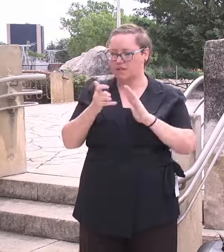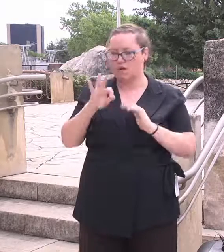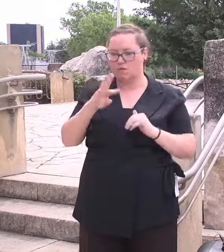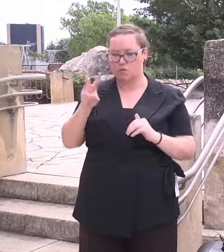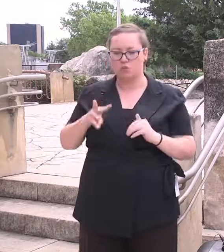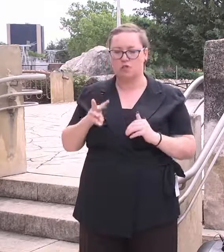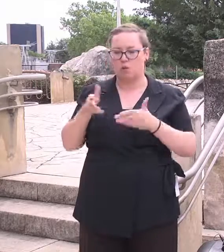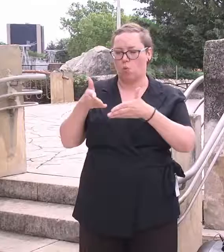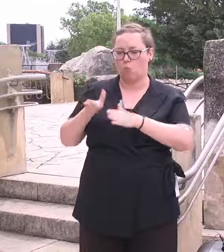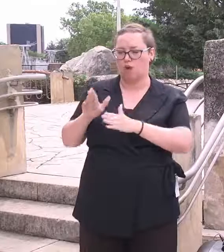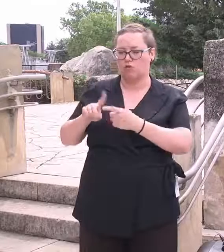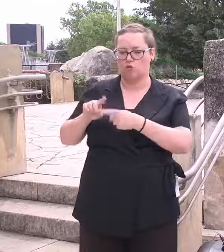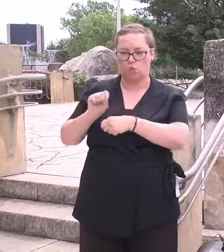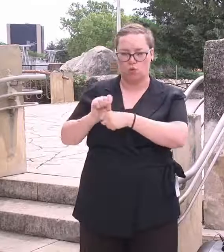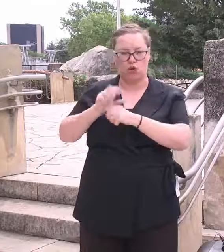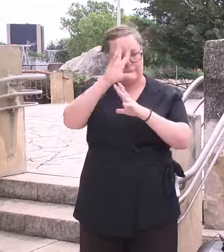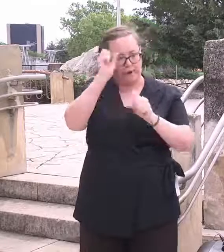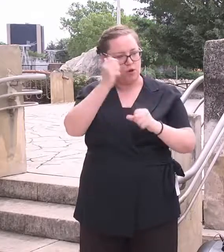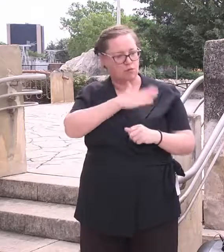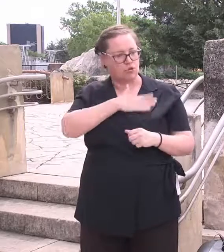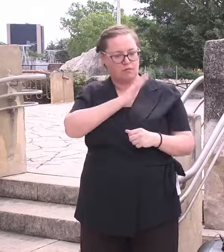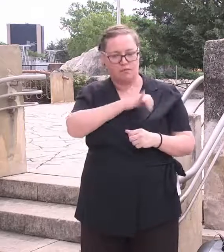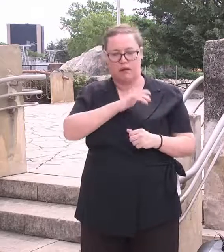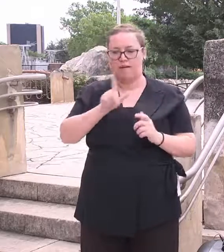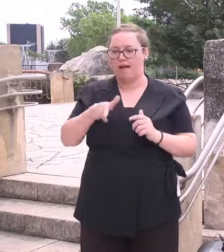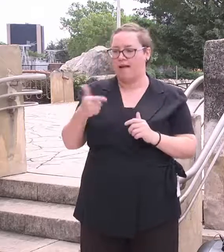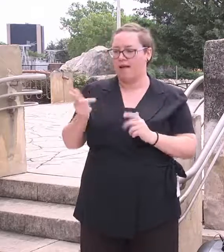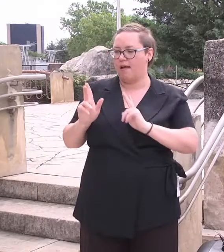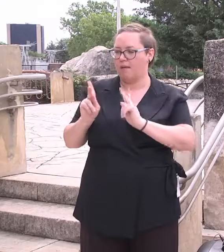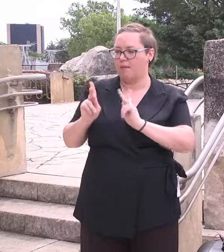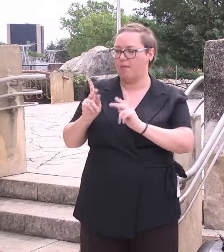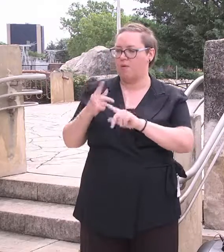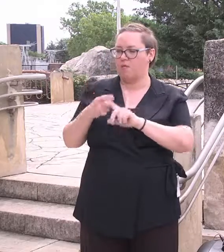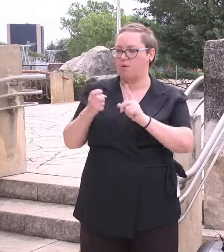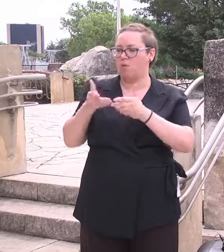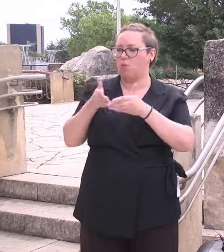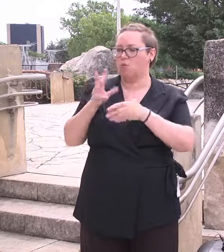work program mayor appreciate that um and some folks from Witchita Public Schools uh which is